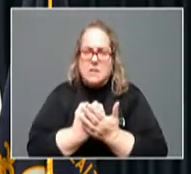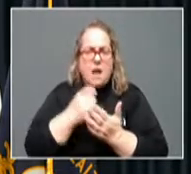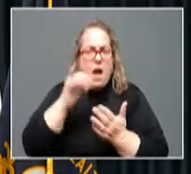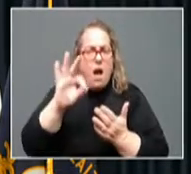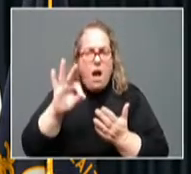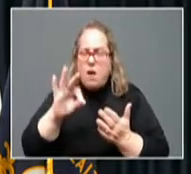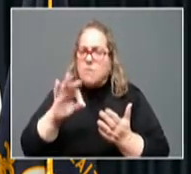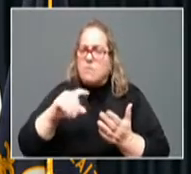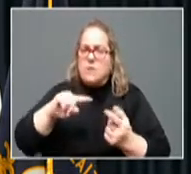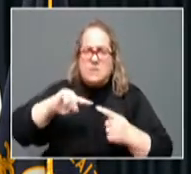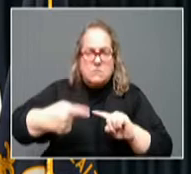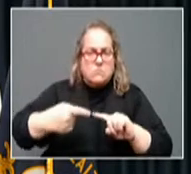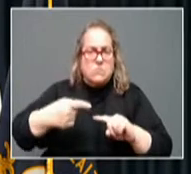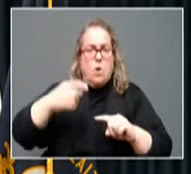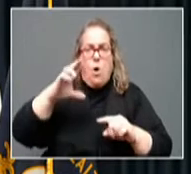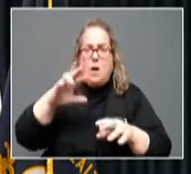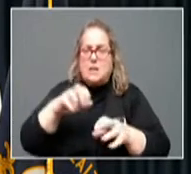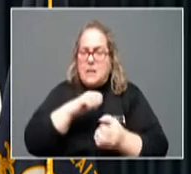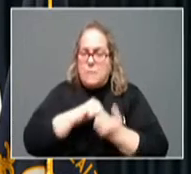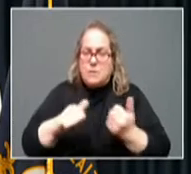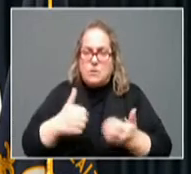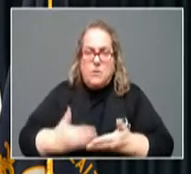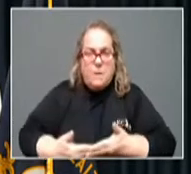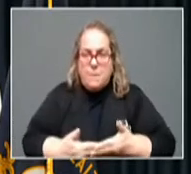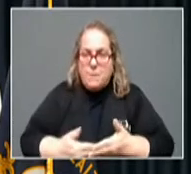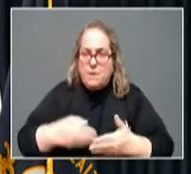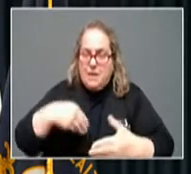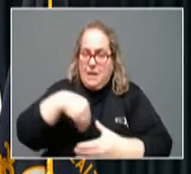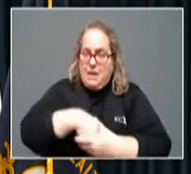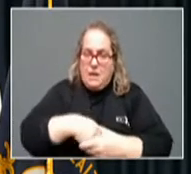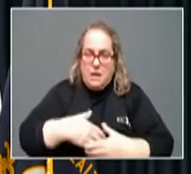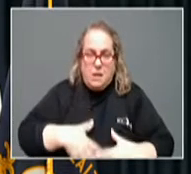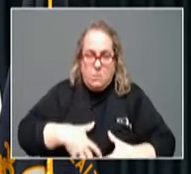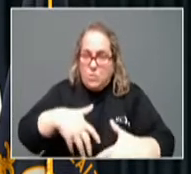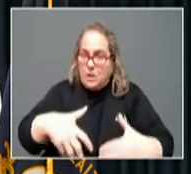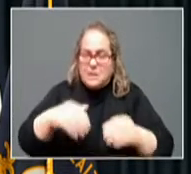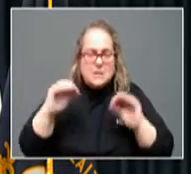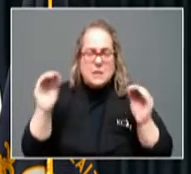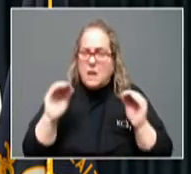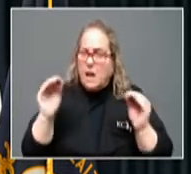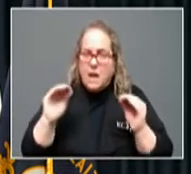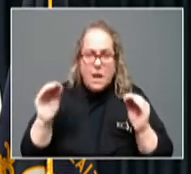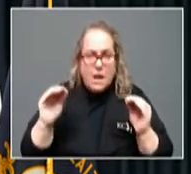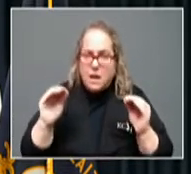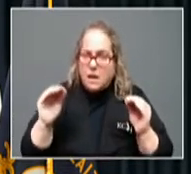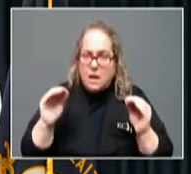vaccinating pregnant persons with COVID-19 vaccine. And there is in fact